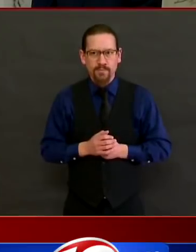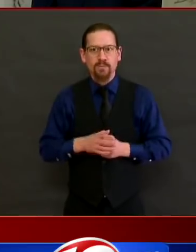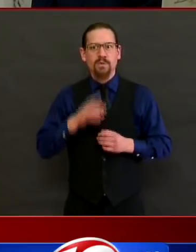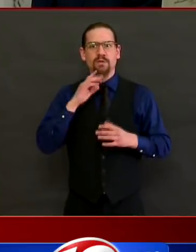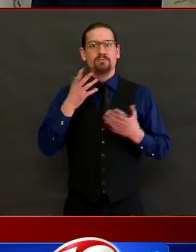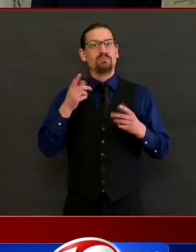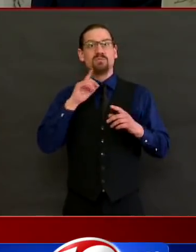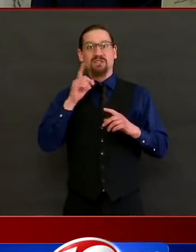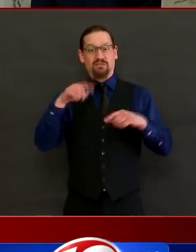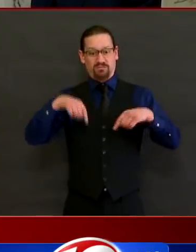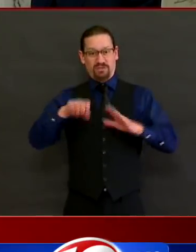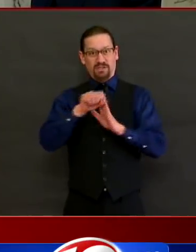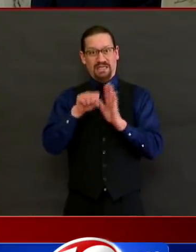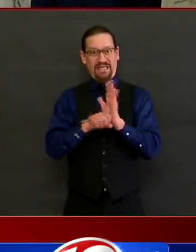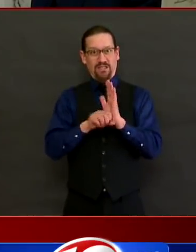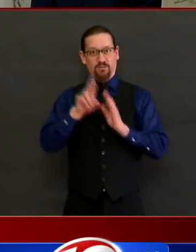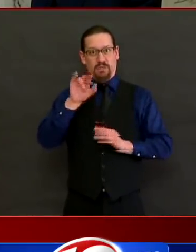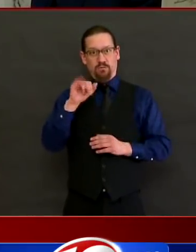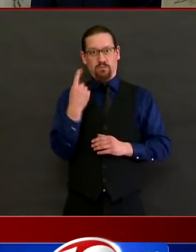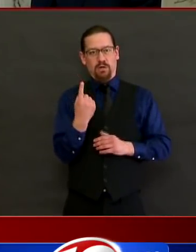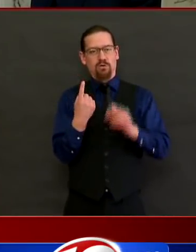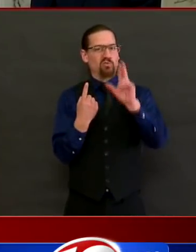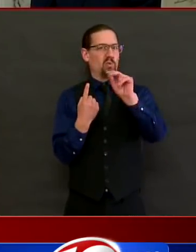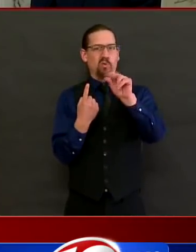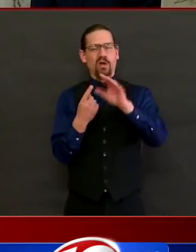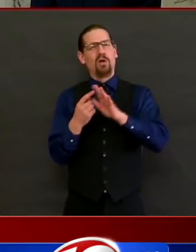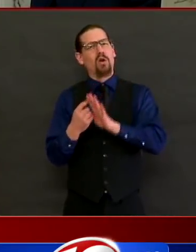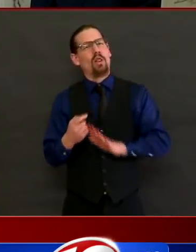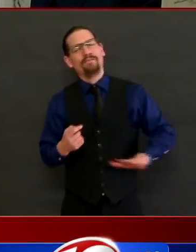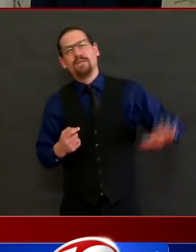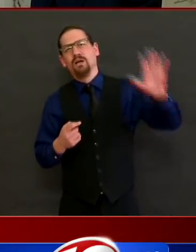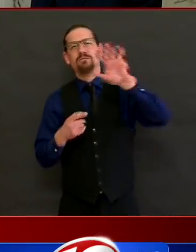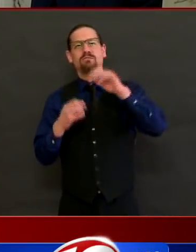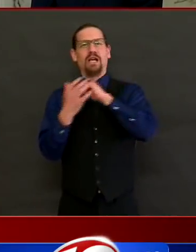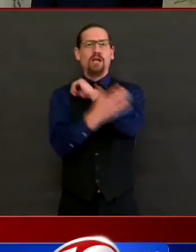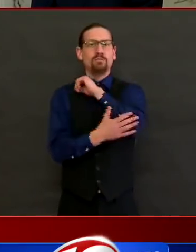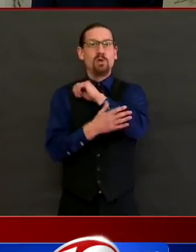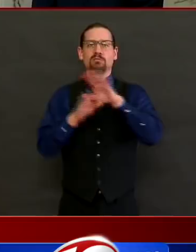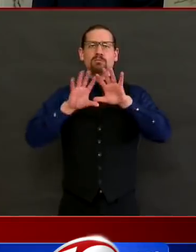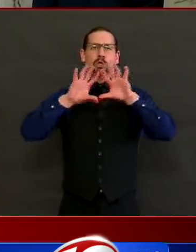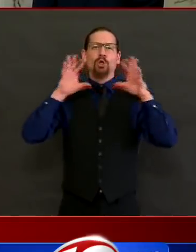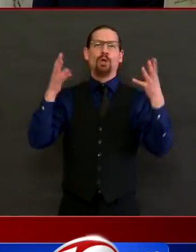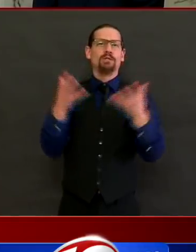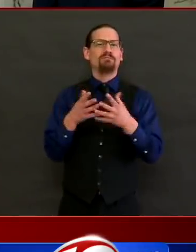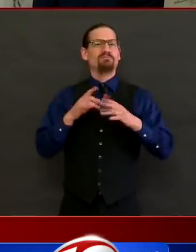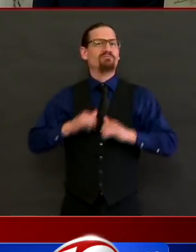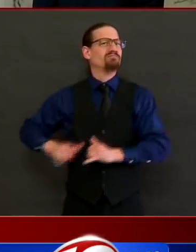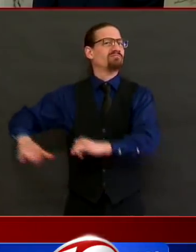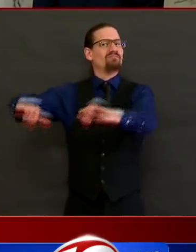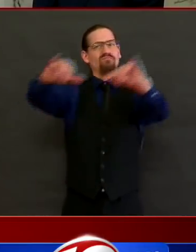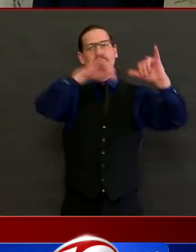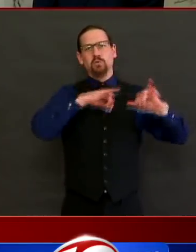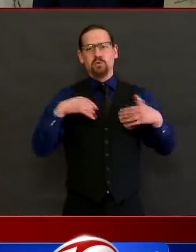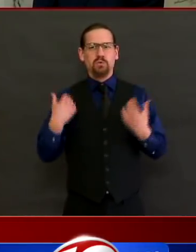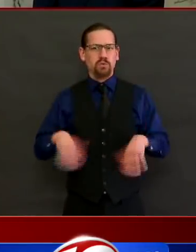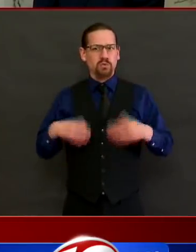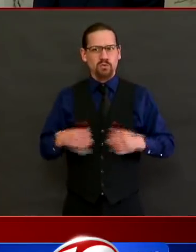IT WAS A NECESSARY RESPONSE AND ONE THAT IS TAKING A TOLL ON AMERICANS ALL ACROSS THE COUNTRY. HERE IN RHODE ISLAND, THAT IS